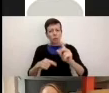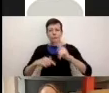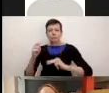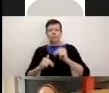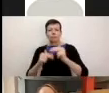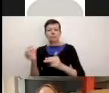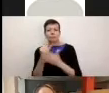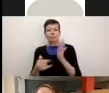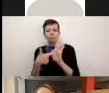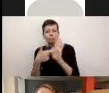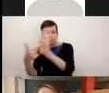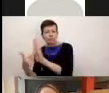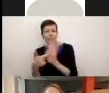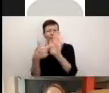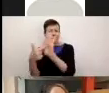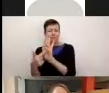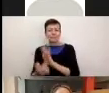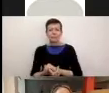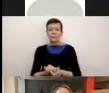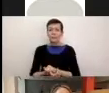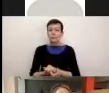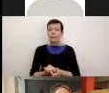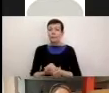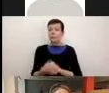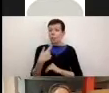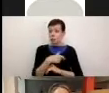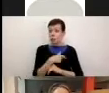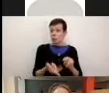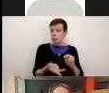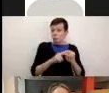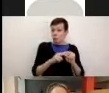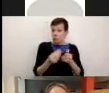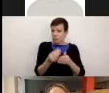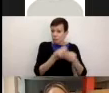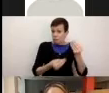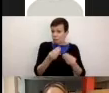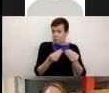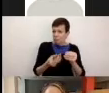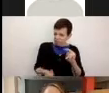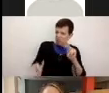So, in response, we have increased our program budget for that program by $500,000 for a